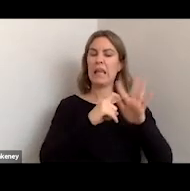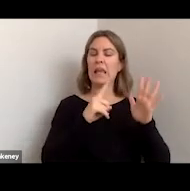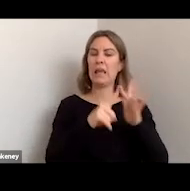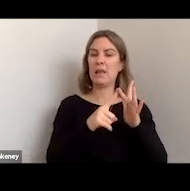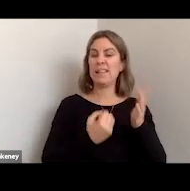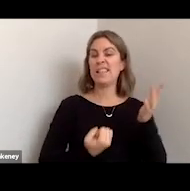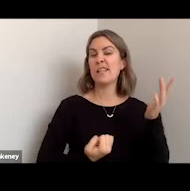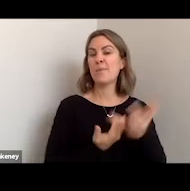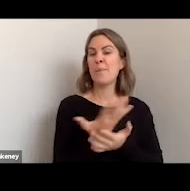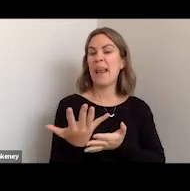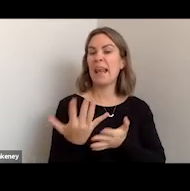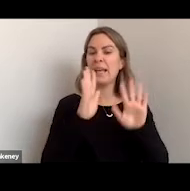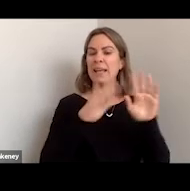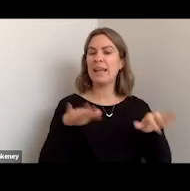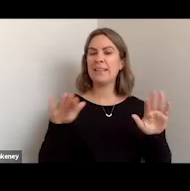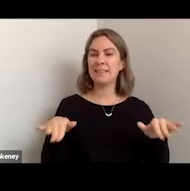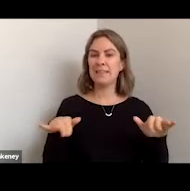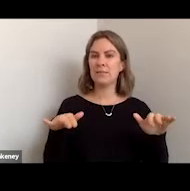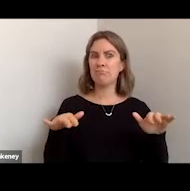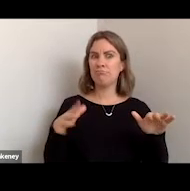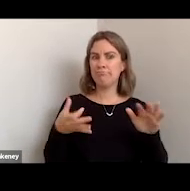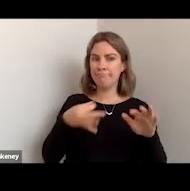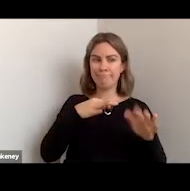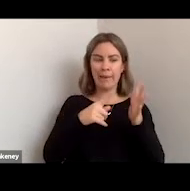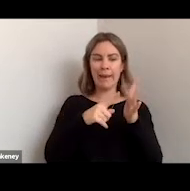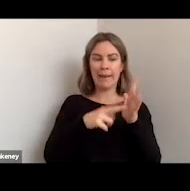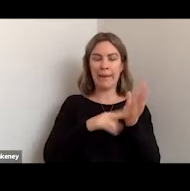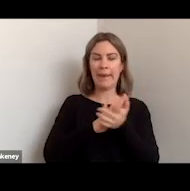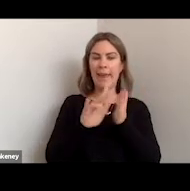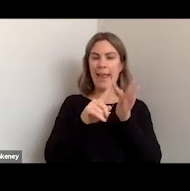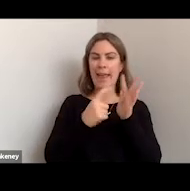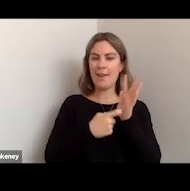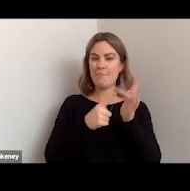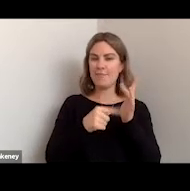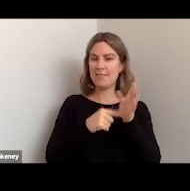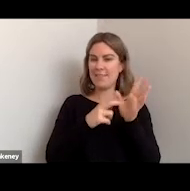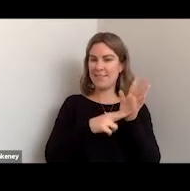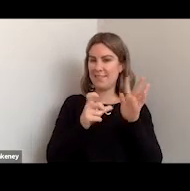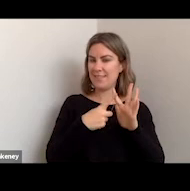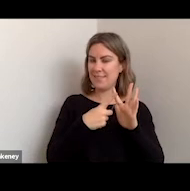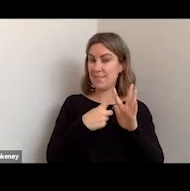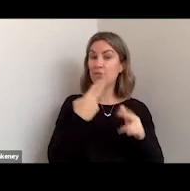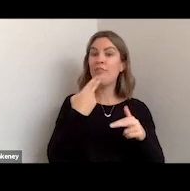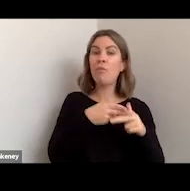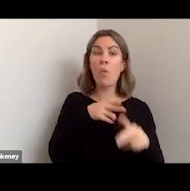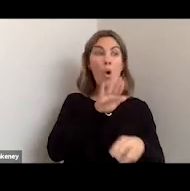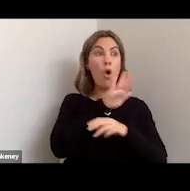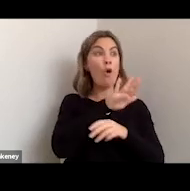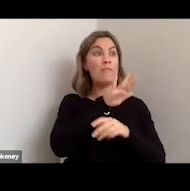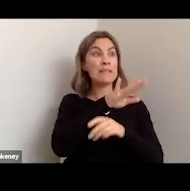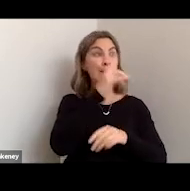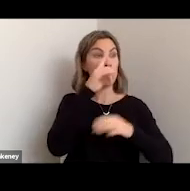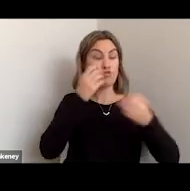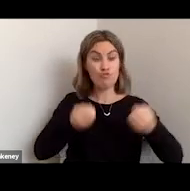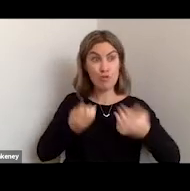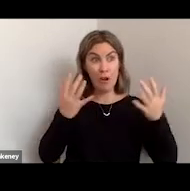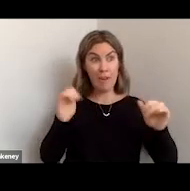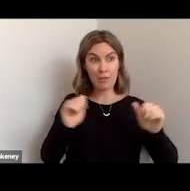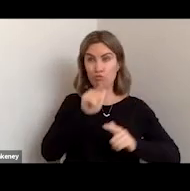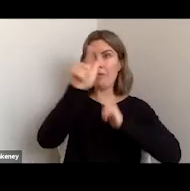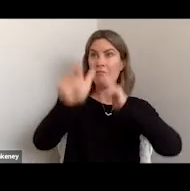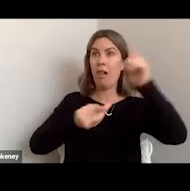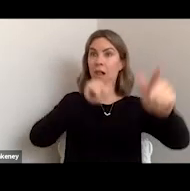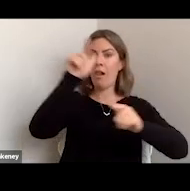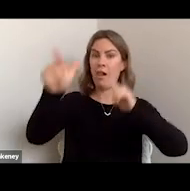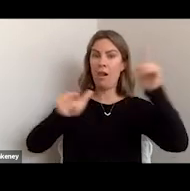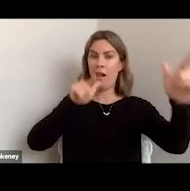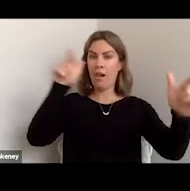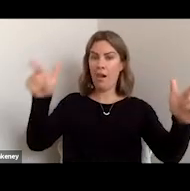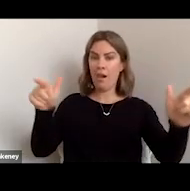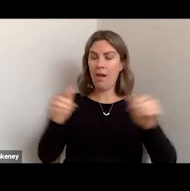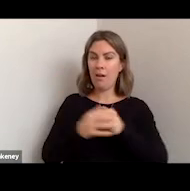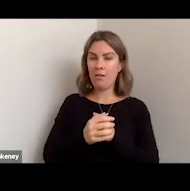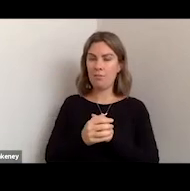and it's about presenting a form of Australia for overseas retirees who travel overseas